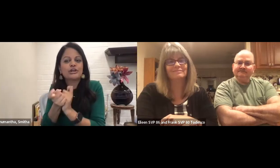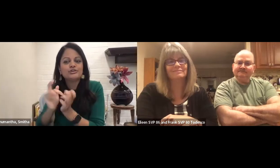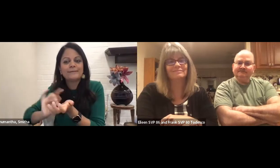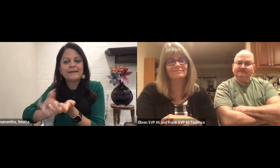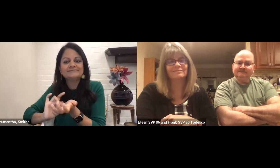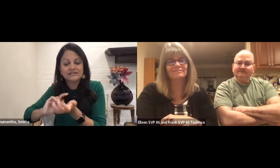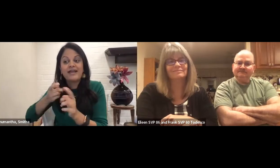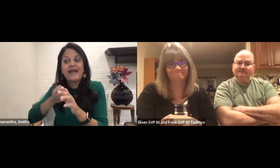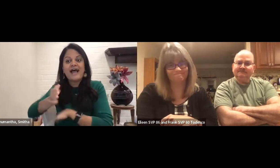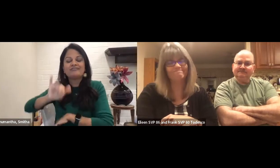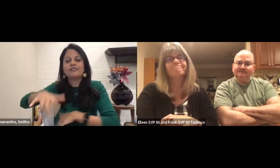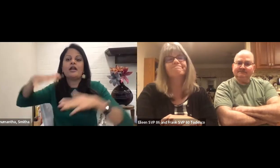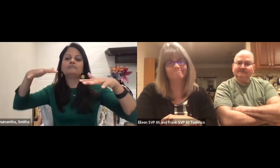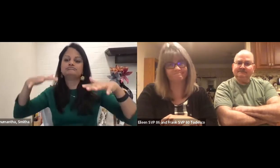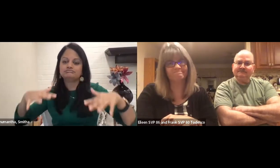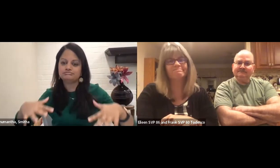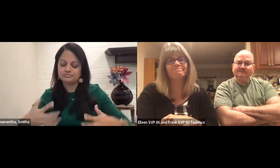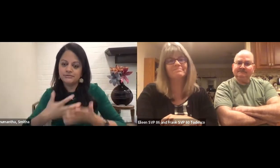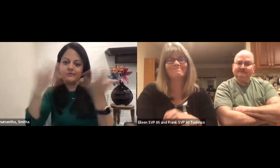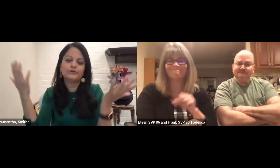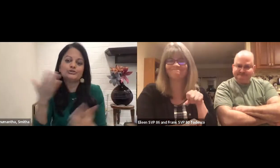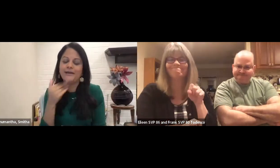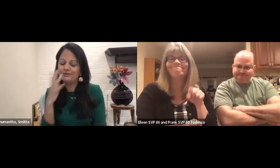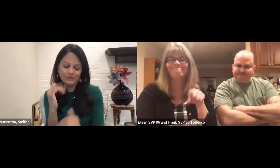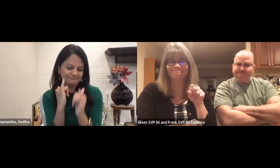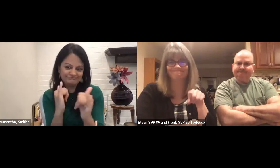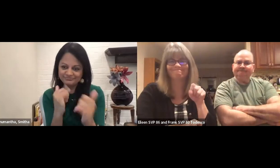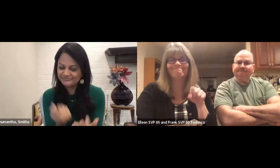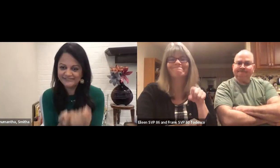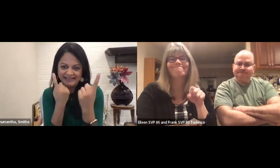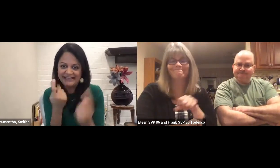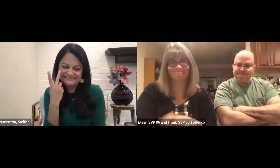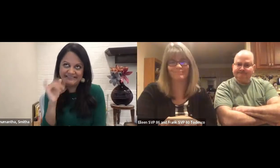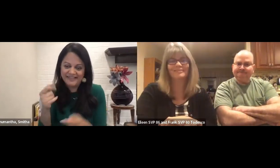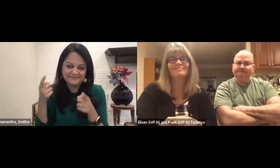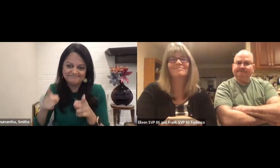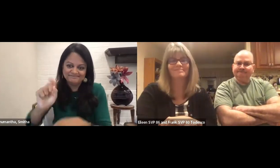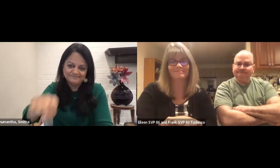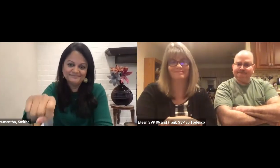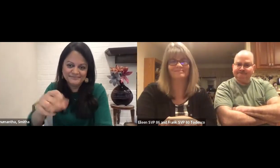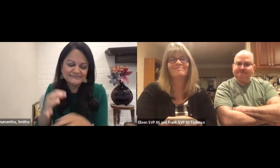We went to see the doctor and made sure that the medication was the correct one for him, and once we got the right medication,